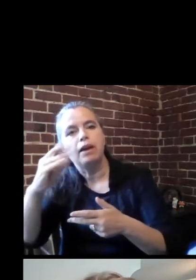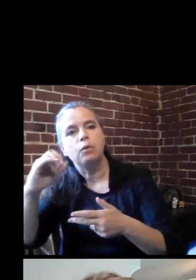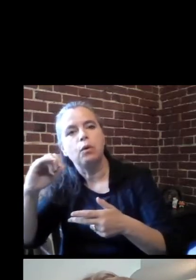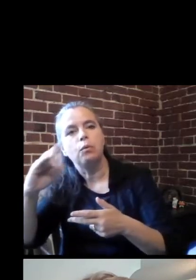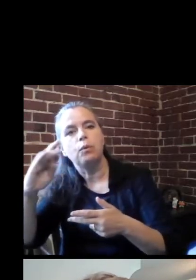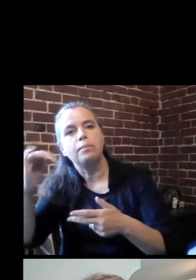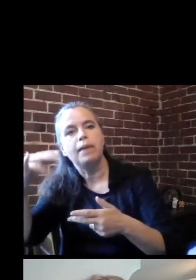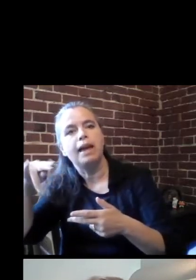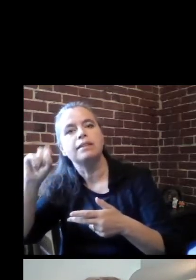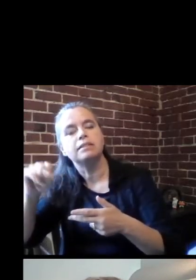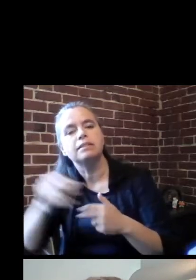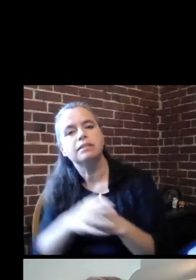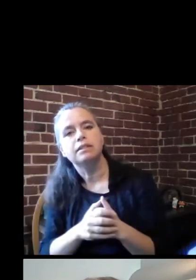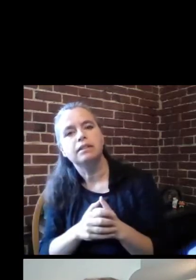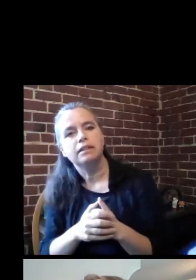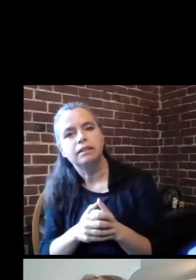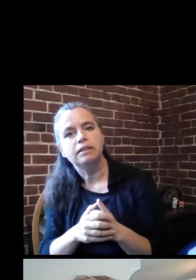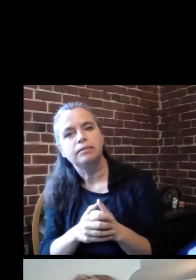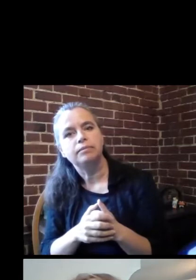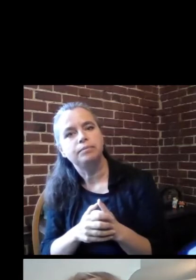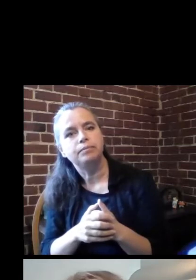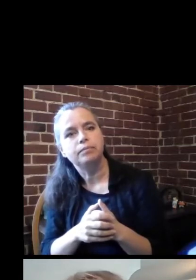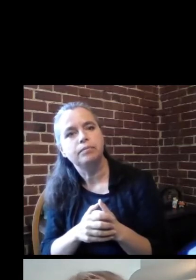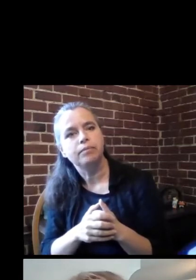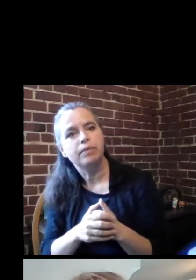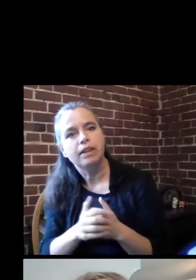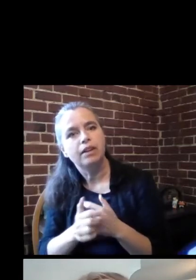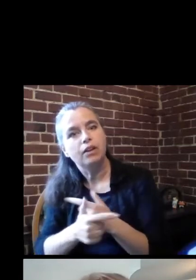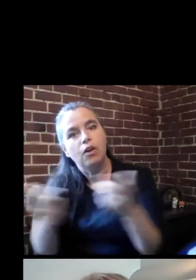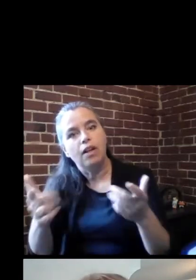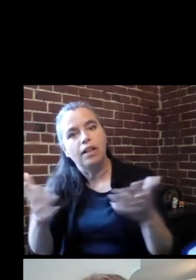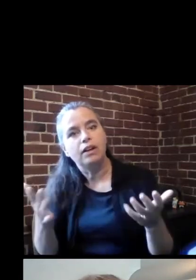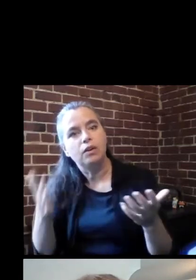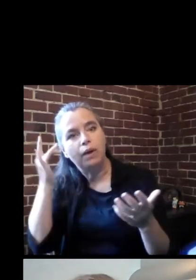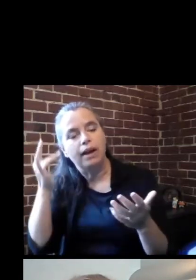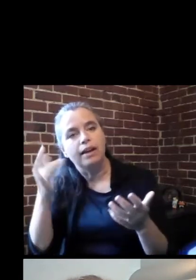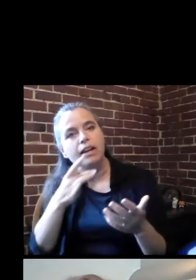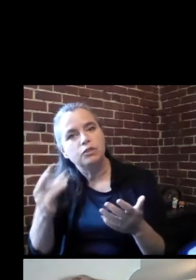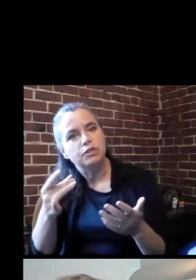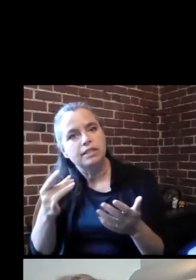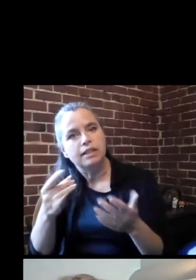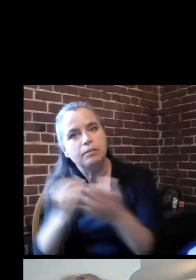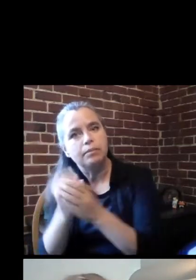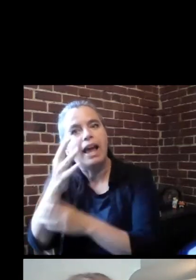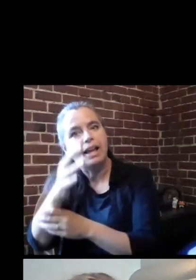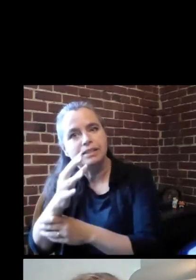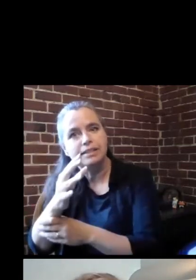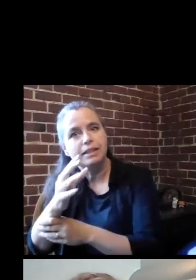And you all are probably here because you are very interested in plants. This is the Missouri Botanical Garden, right?